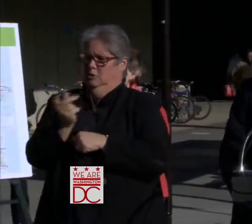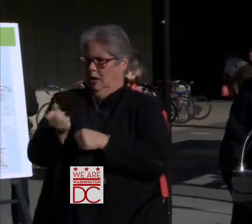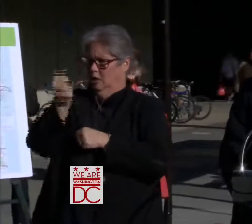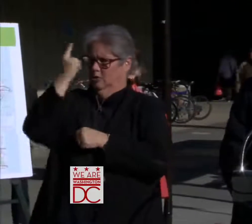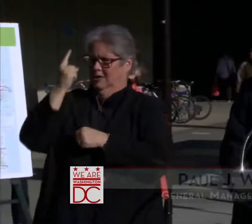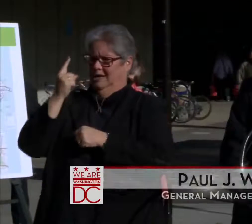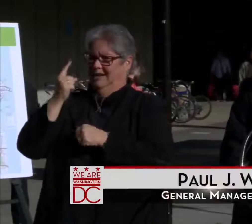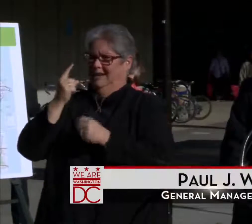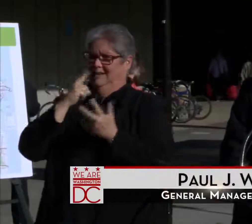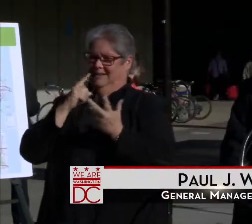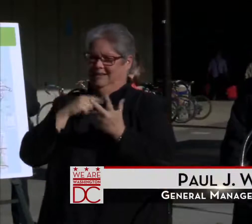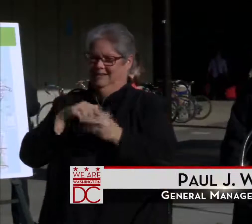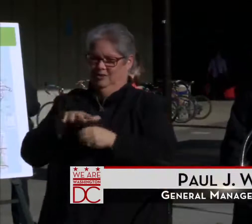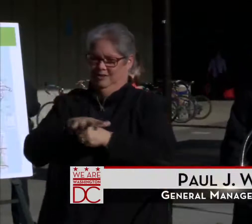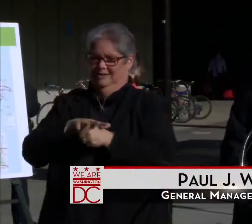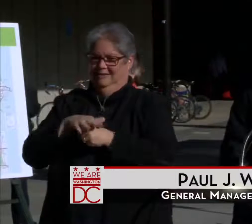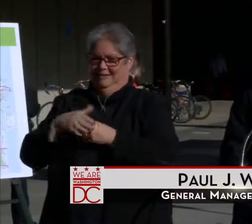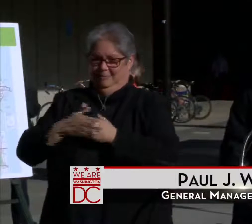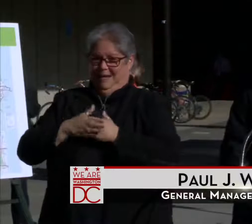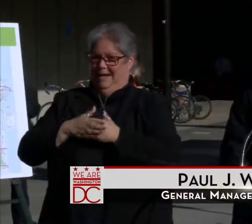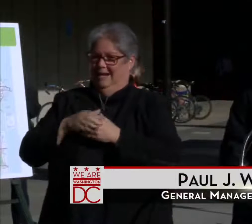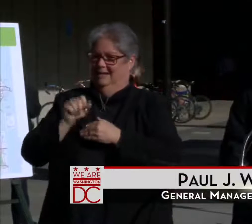JUST THIS IMMEDIATE STATIONS, THE IMMEDIATE STATIONS BEING